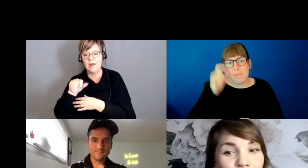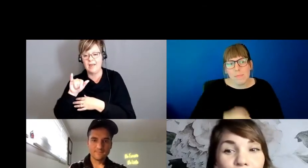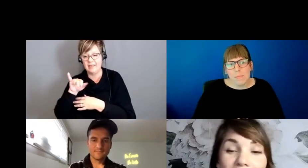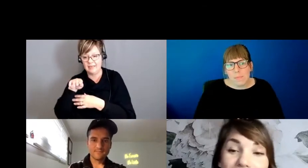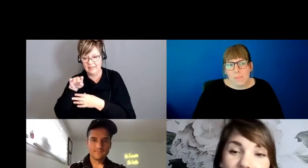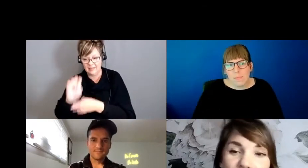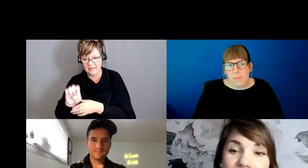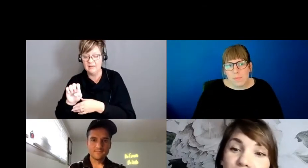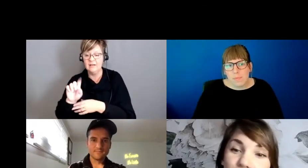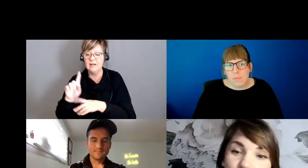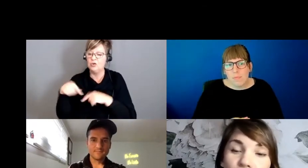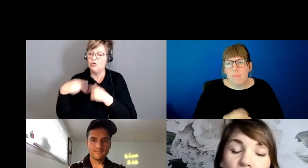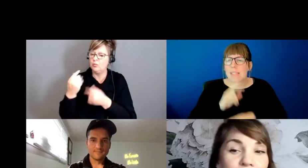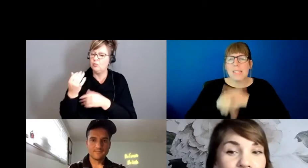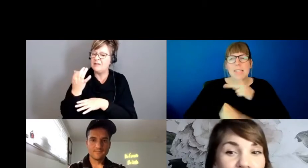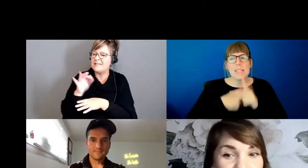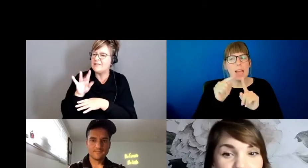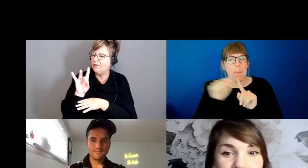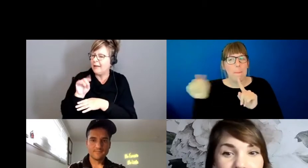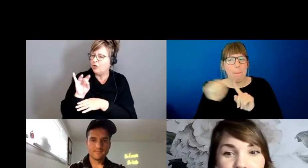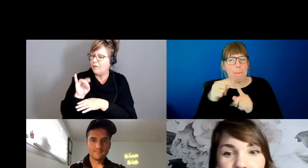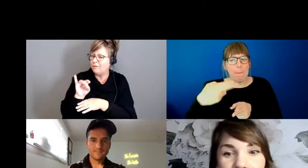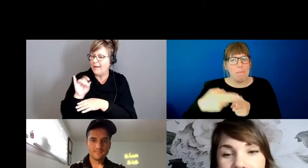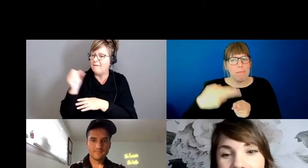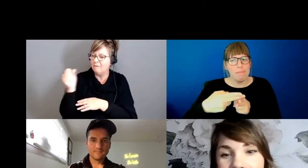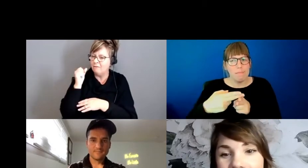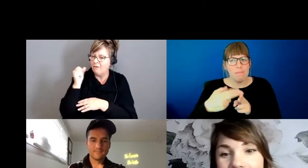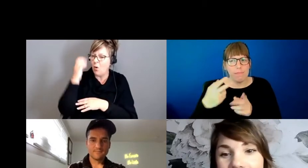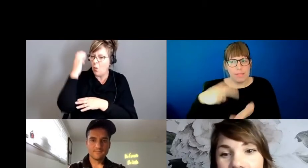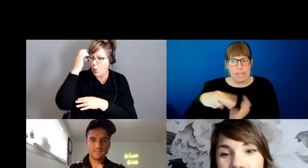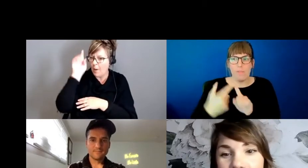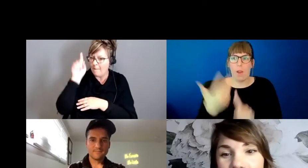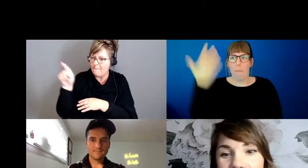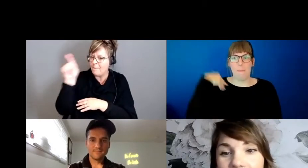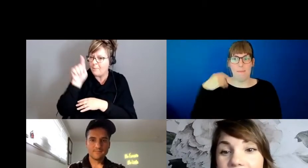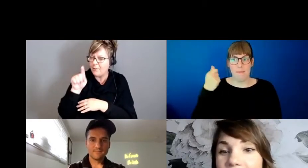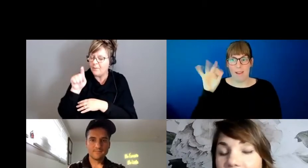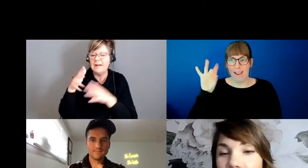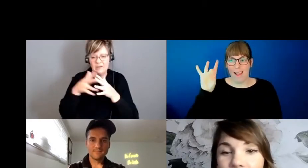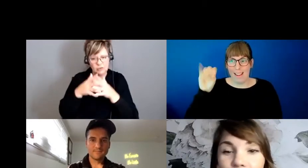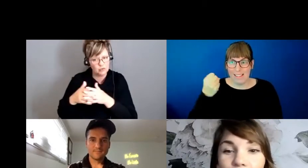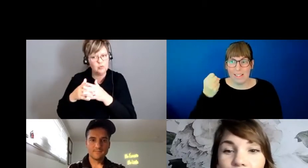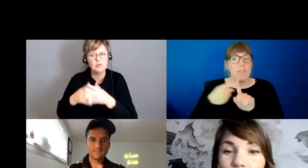IT EMERGED IN THE '80S, SO THIS IS MODERN DANCE. IT CAME FROM THE U.S. AND FROM EUROPE.